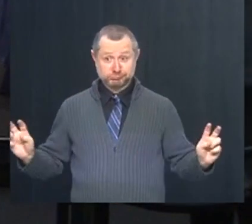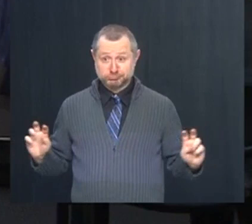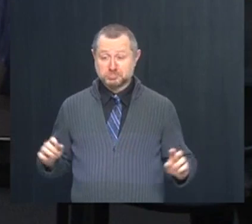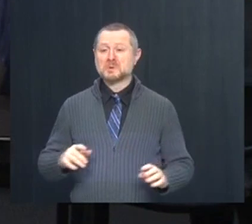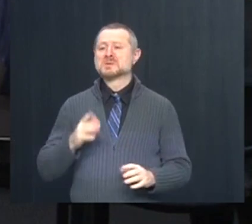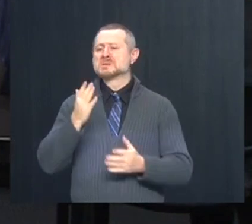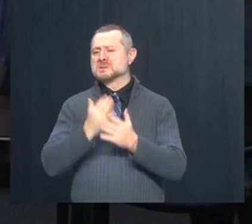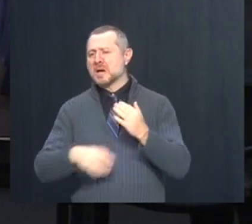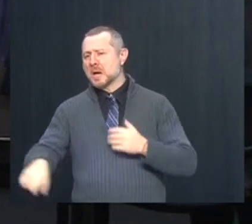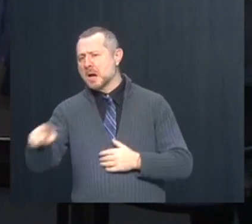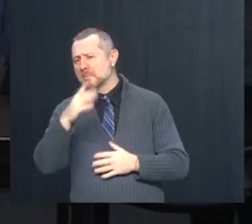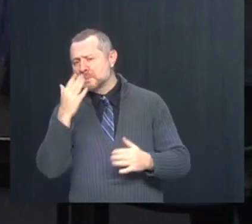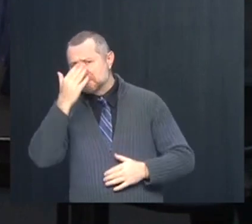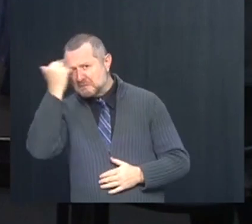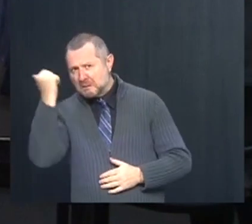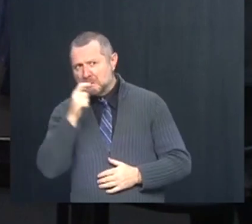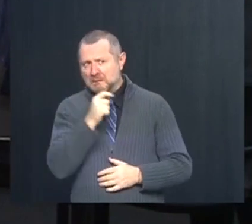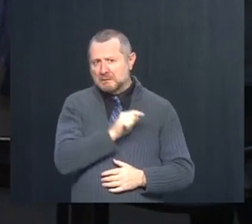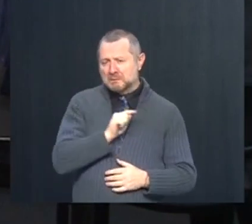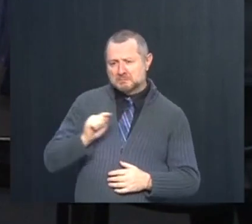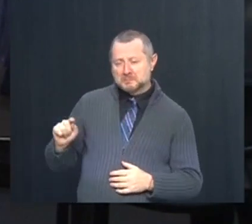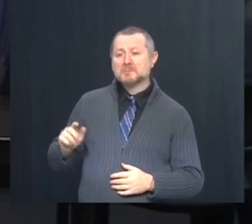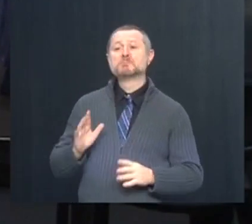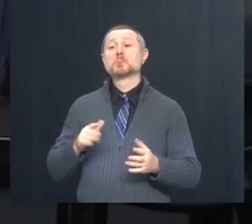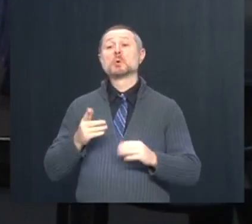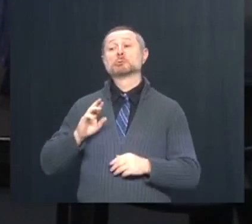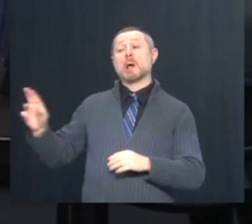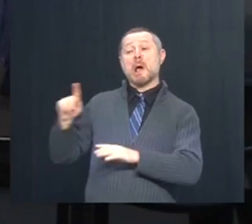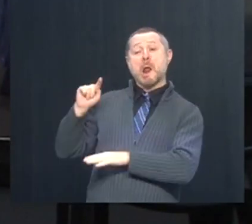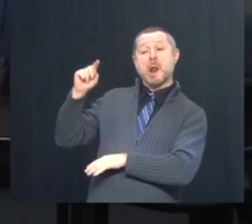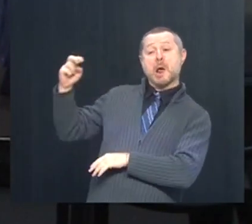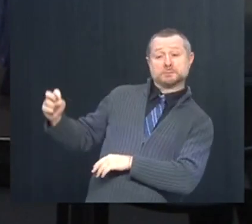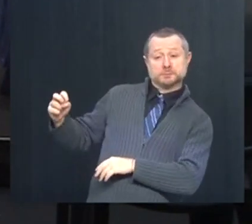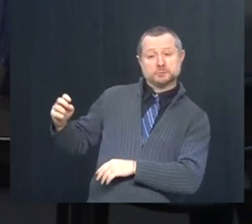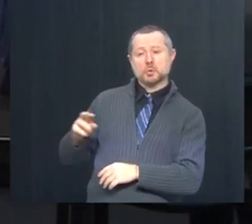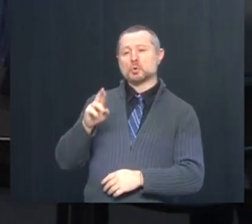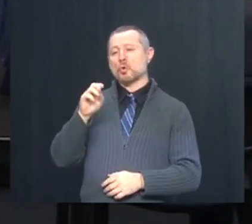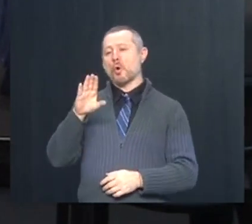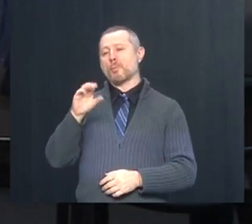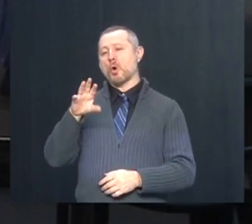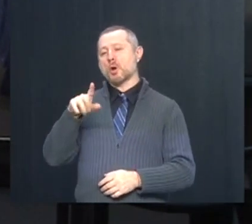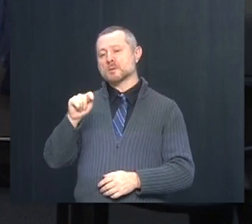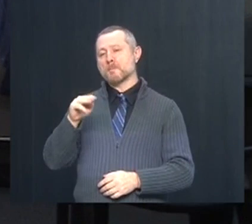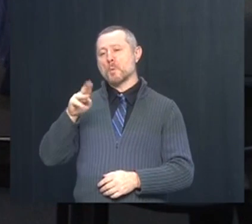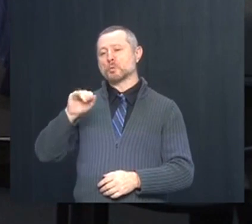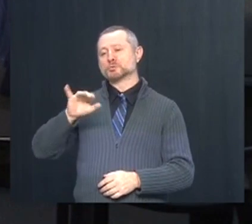GOOD MORNING. MAKE SURE YOU KNOW EVERYONE